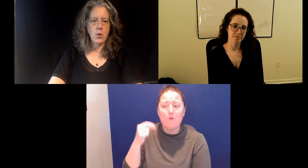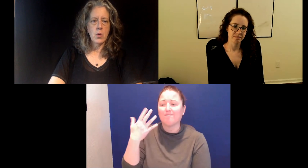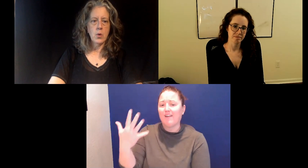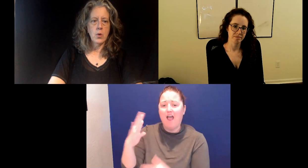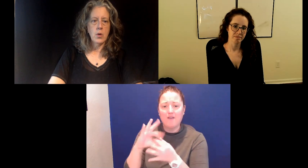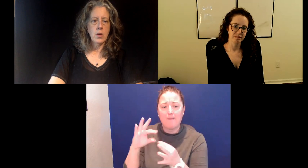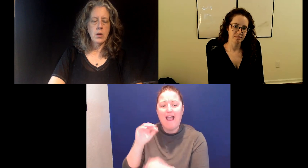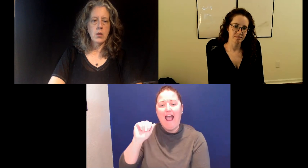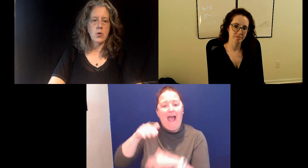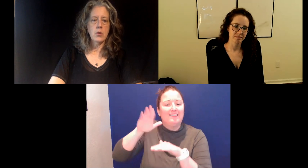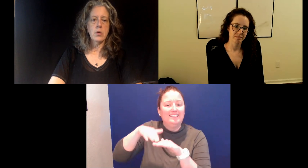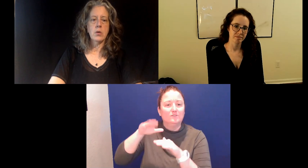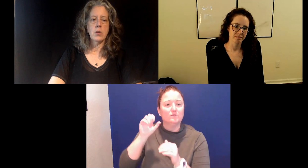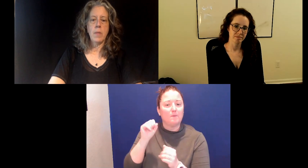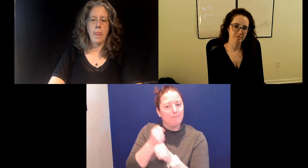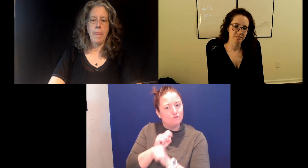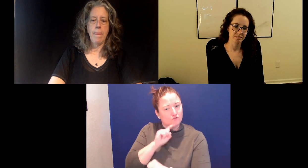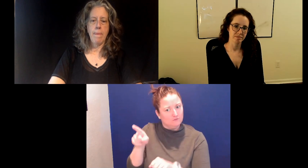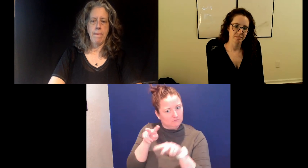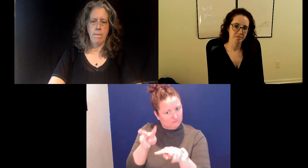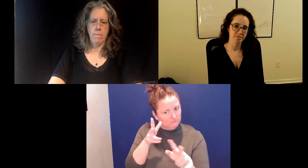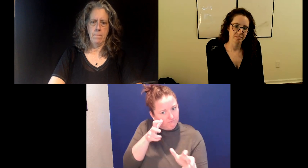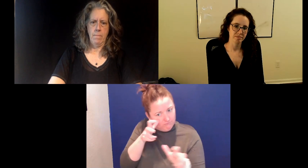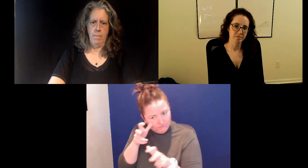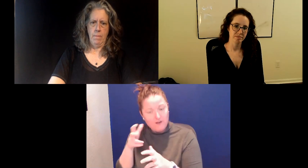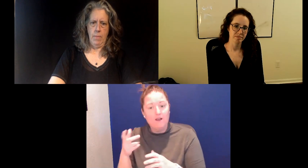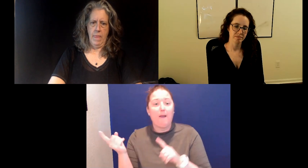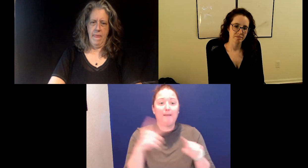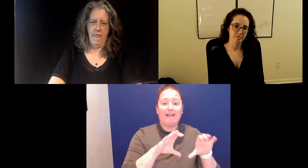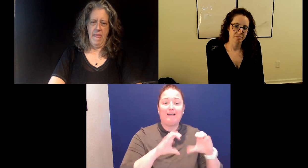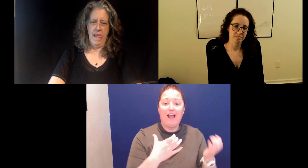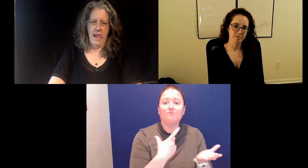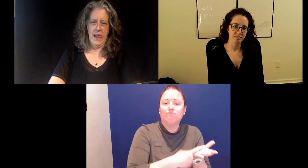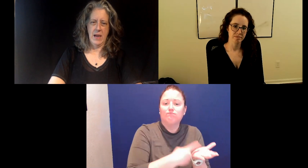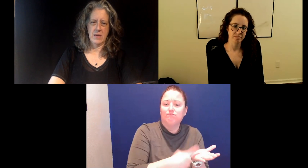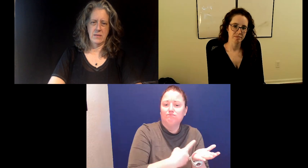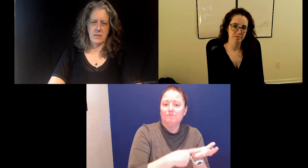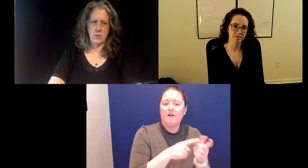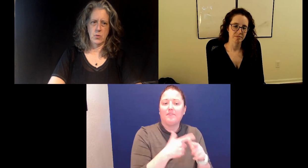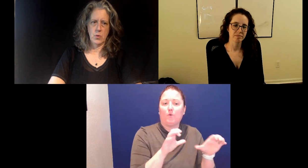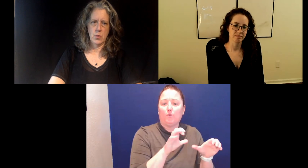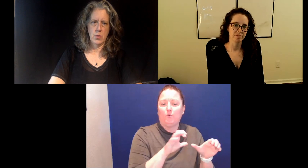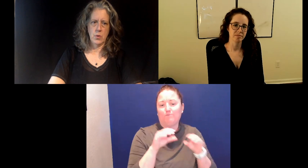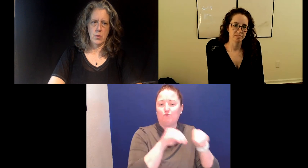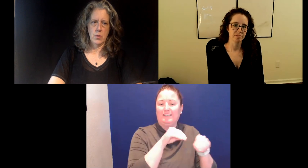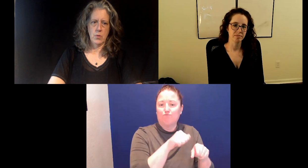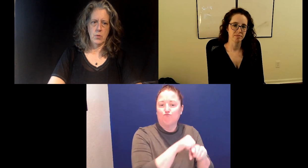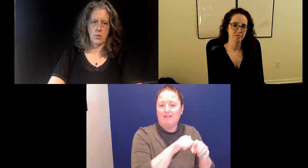to have like five questions and you know sometimes more than five but just five questions and just